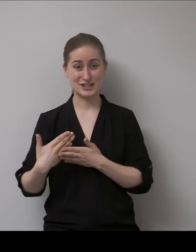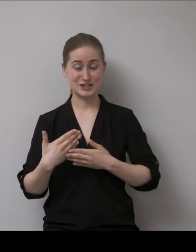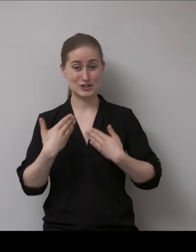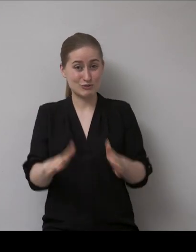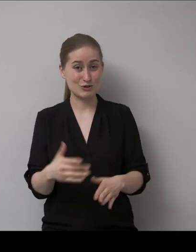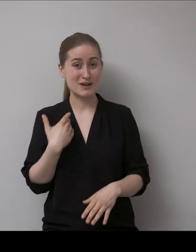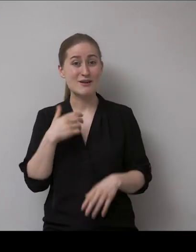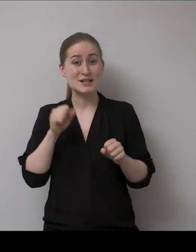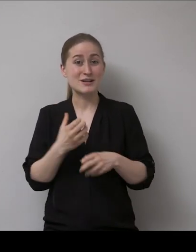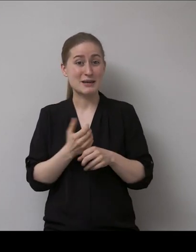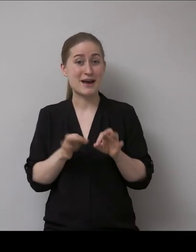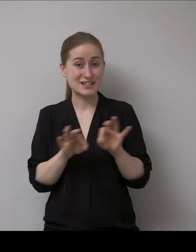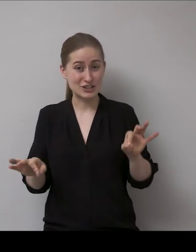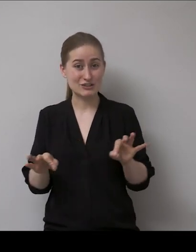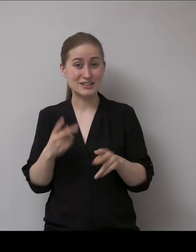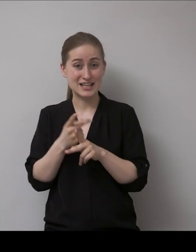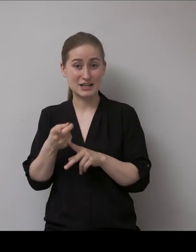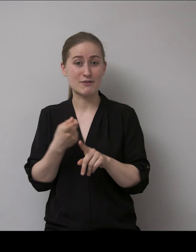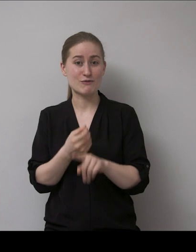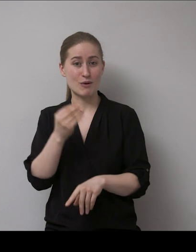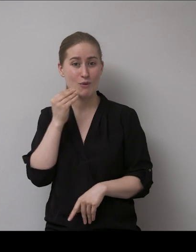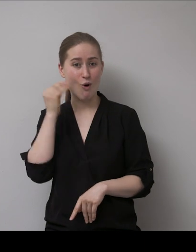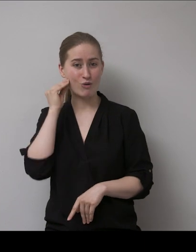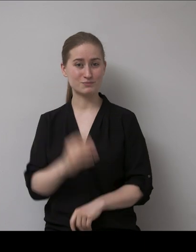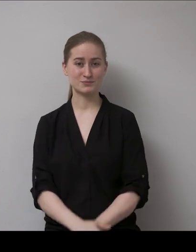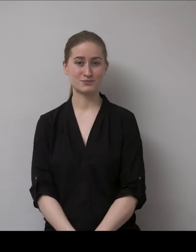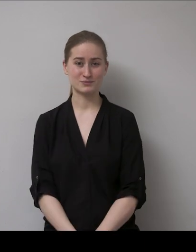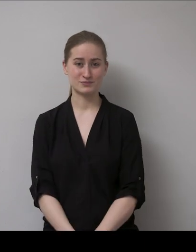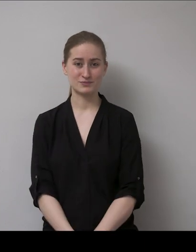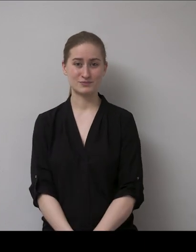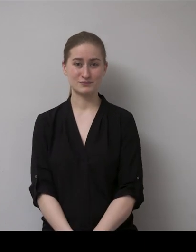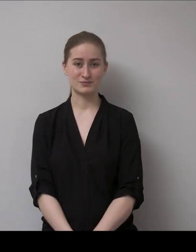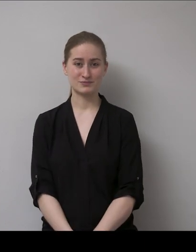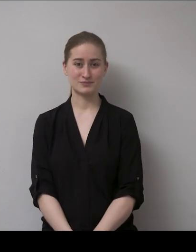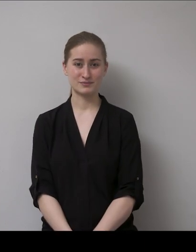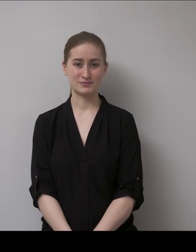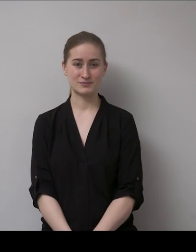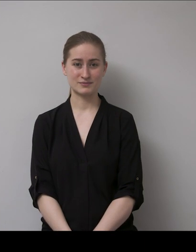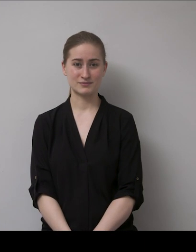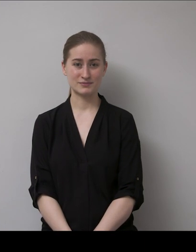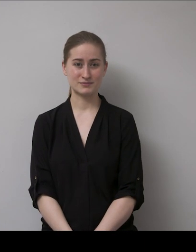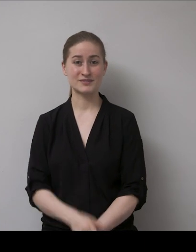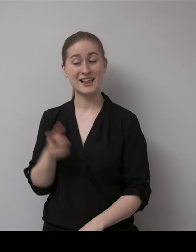all from home. (speaks foreign language) This is my campus.